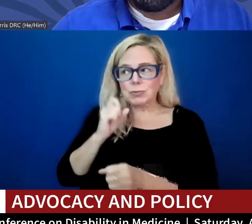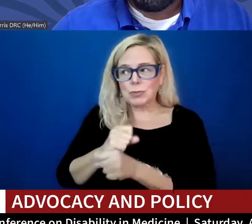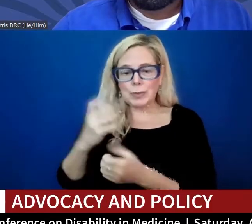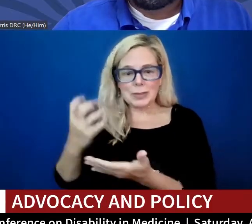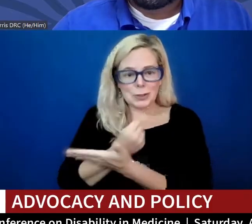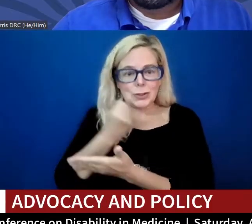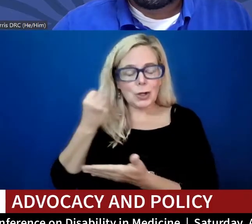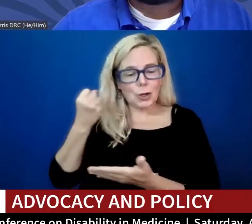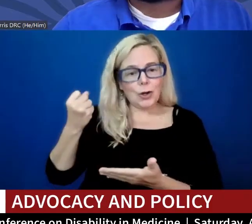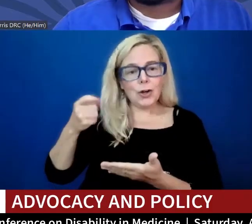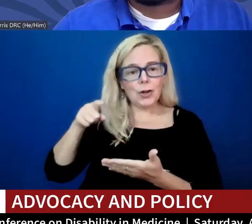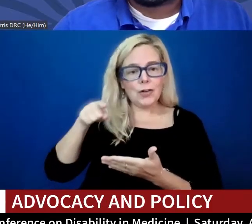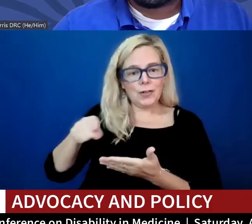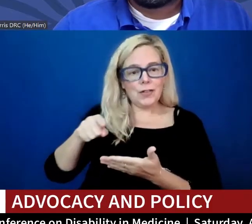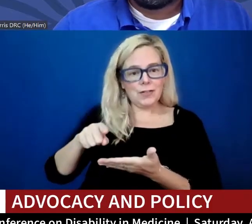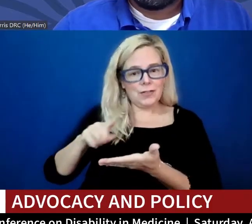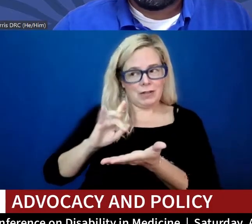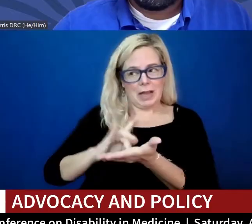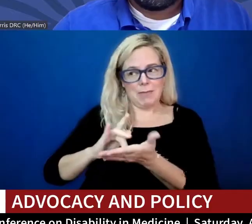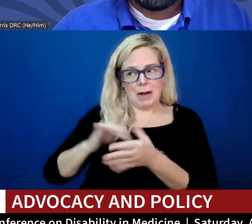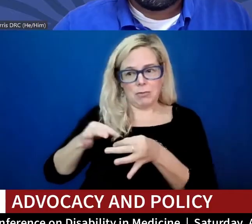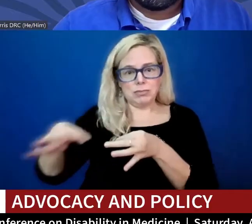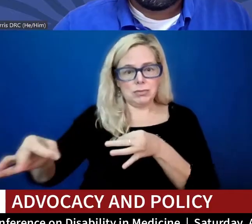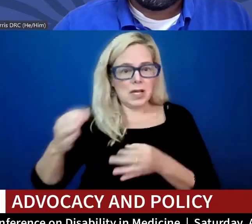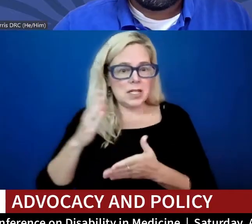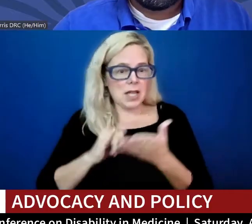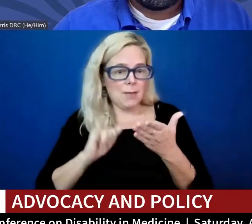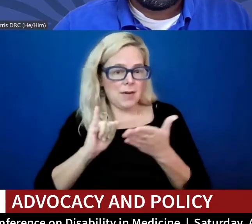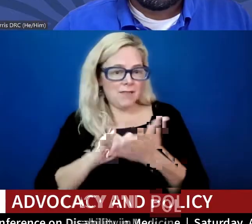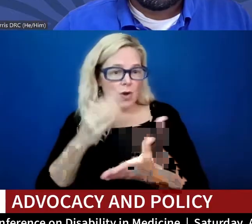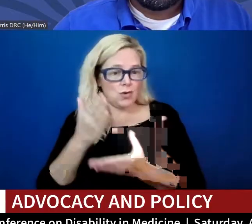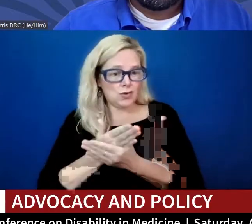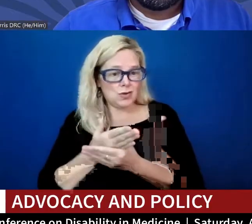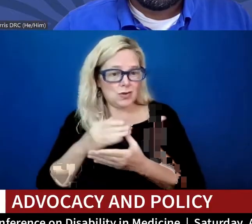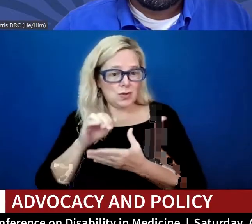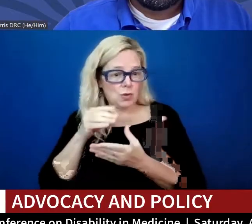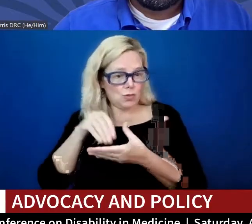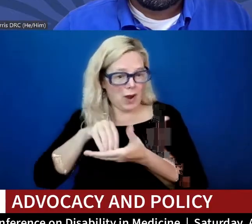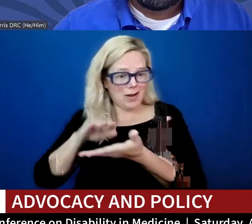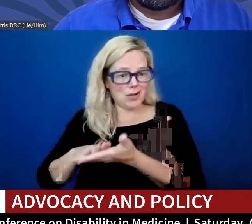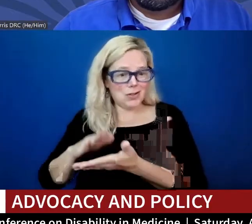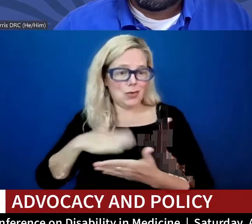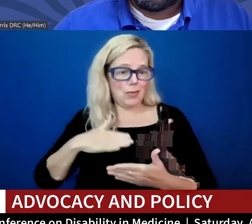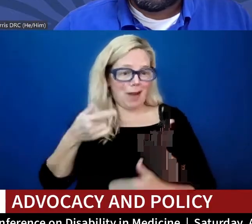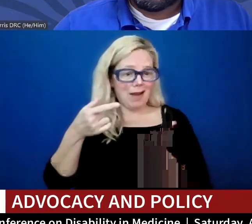gynecological. Um I fought that and won and I think that's why they were trying to throw me